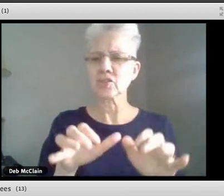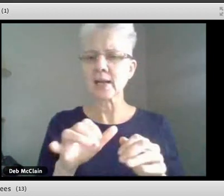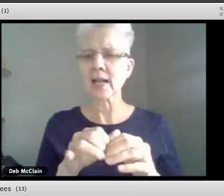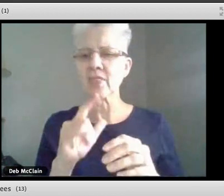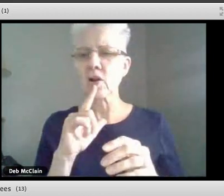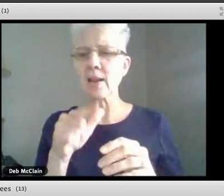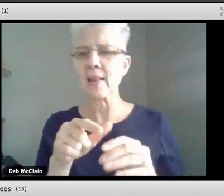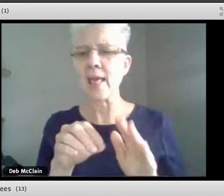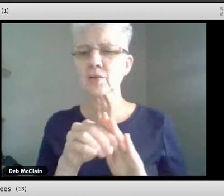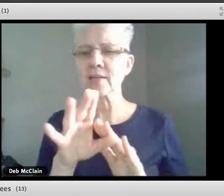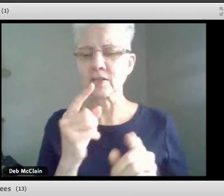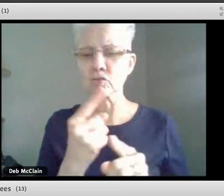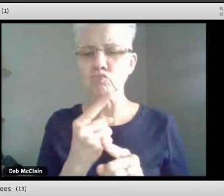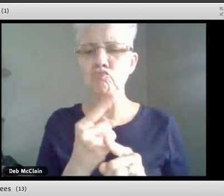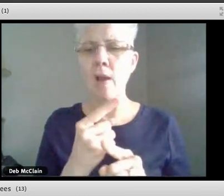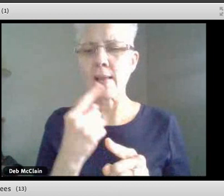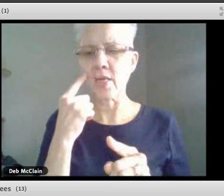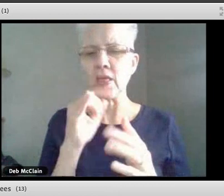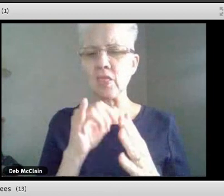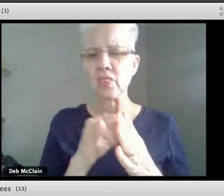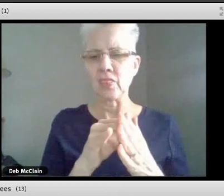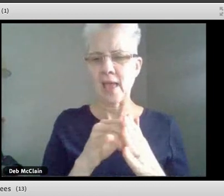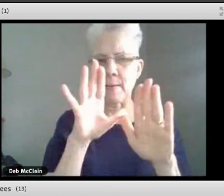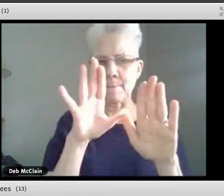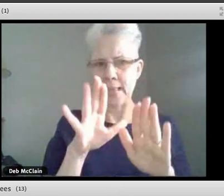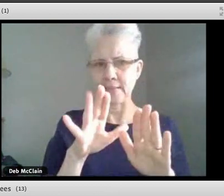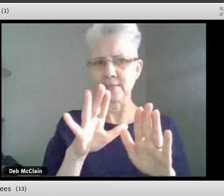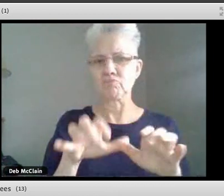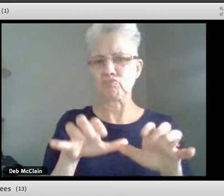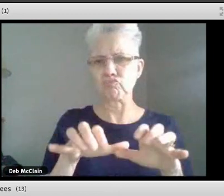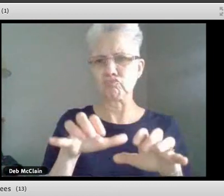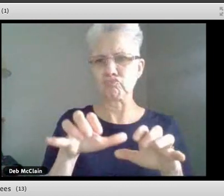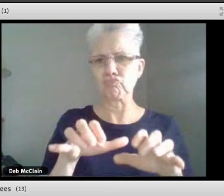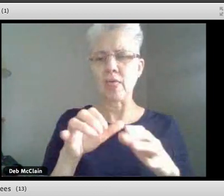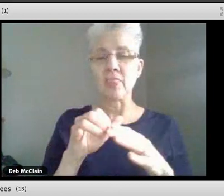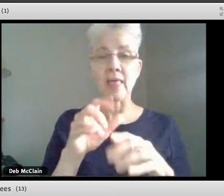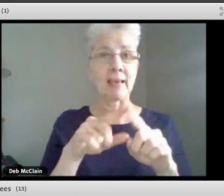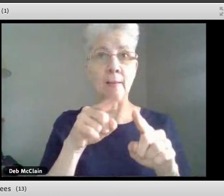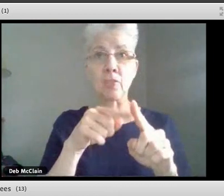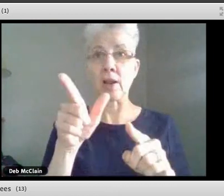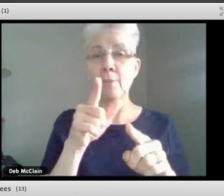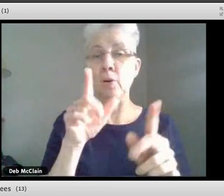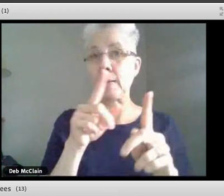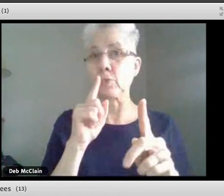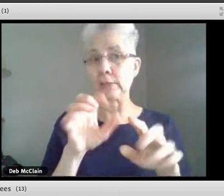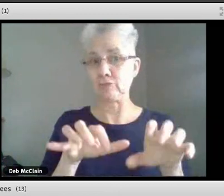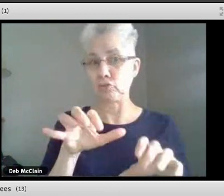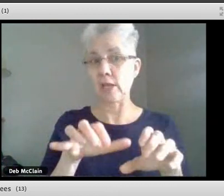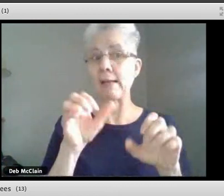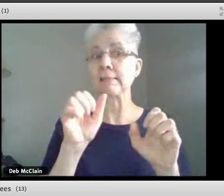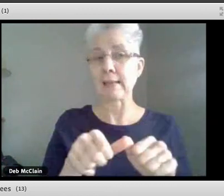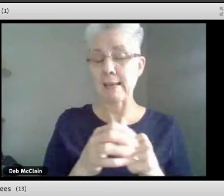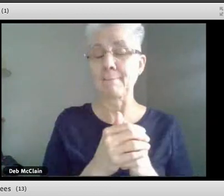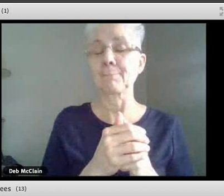Absolutely, and I think that is amazing for people that can't come to your library for some reason. They can still get access to a skilled, you know,